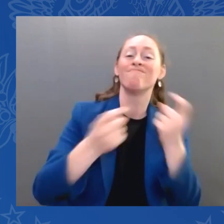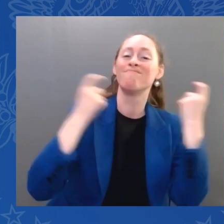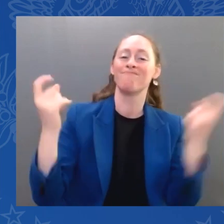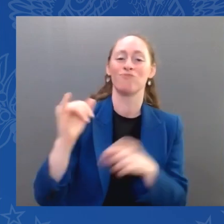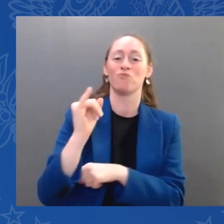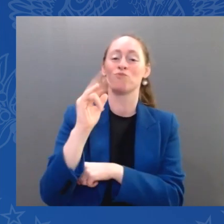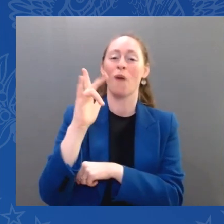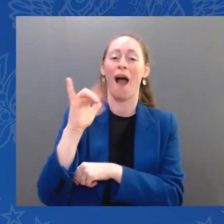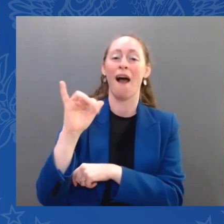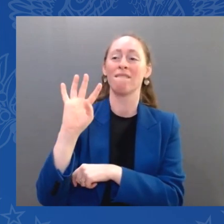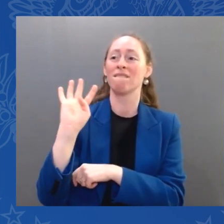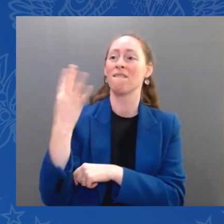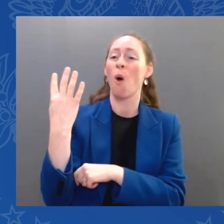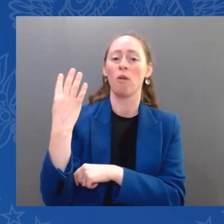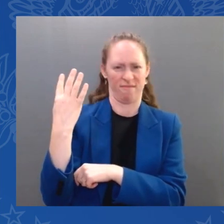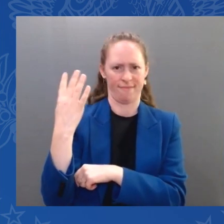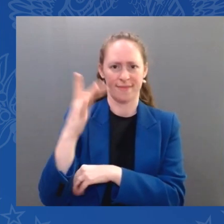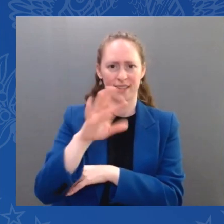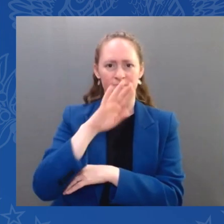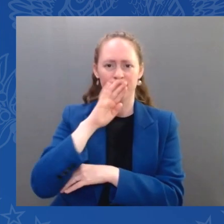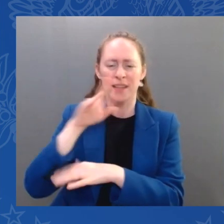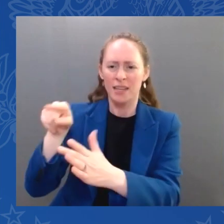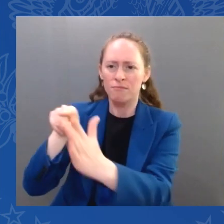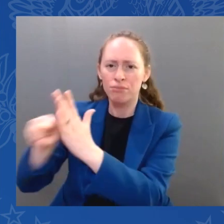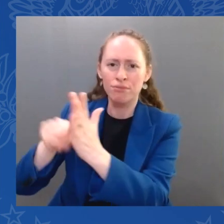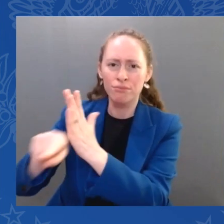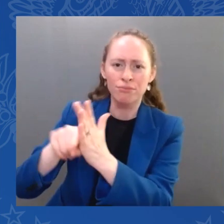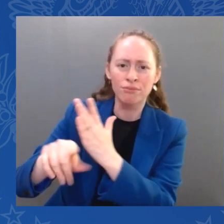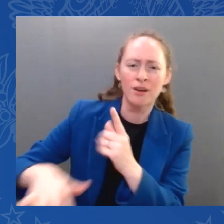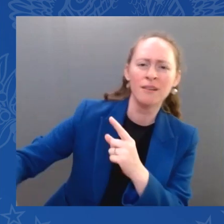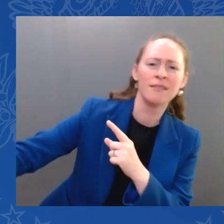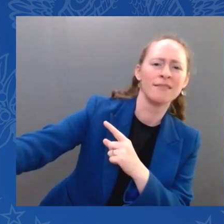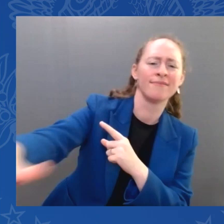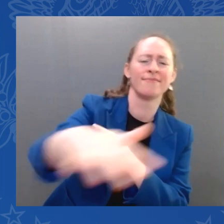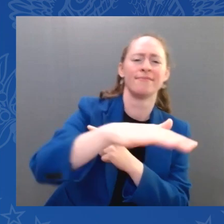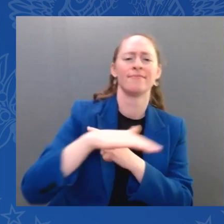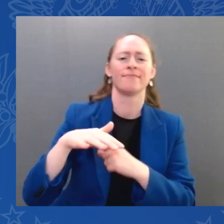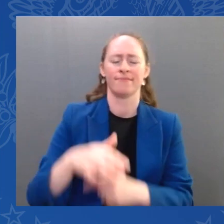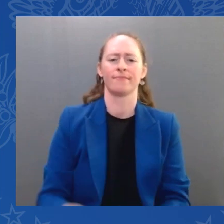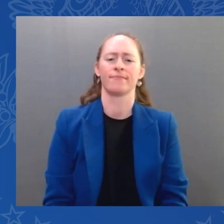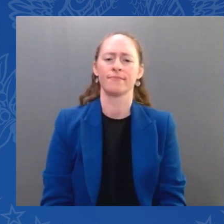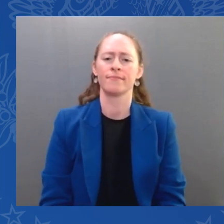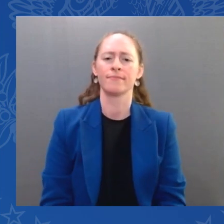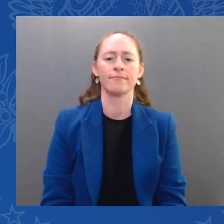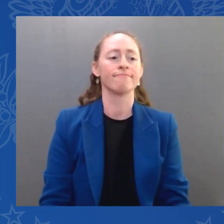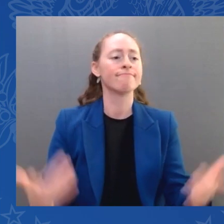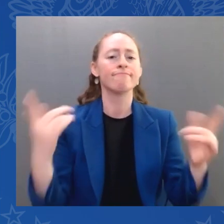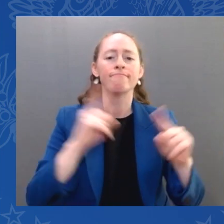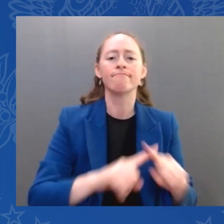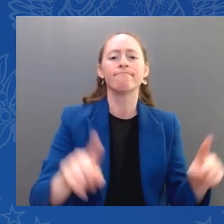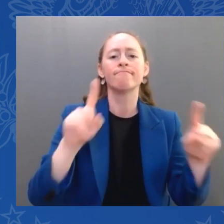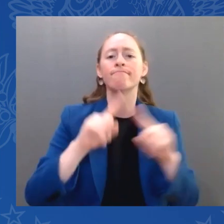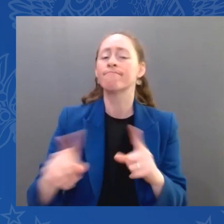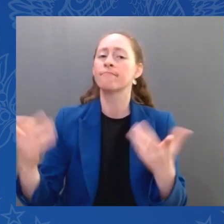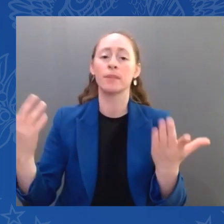across our schools, places of worship, workplaces, stores, music festivals, nightclubs, and so many other everyday places